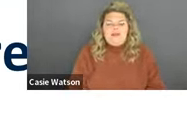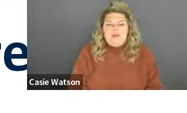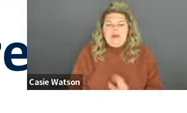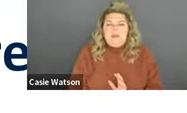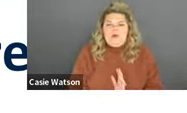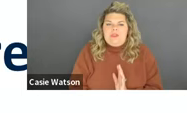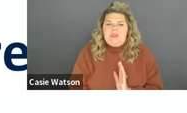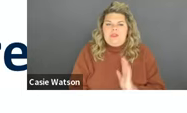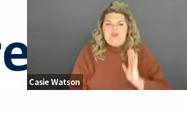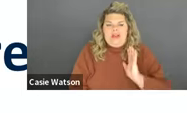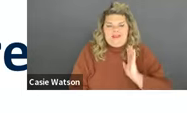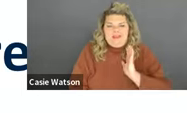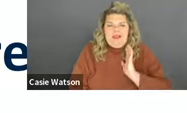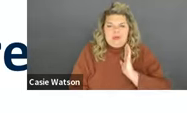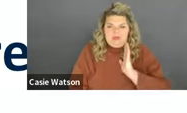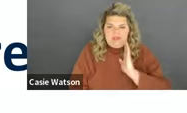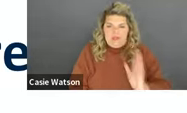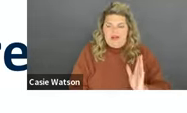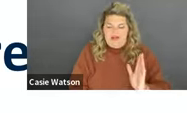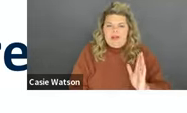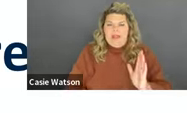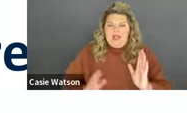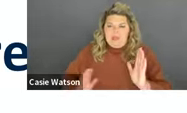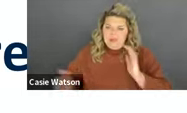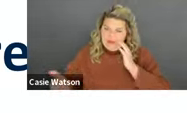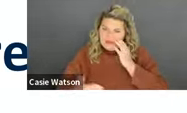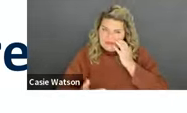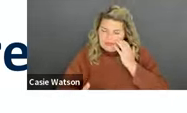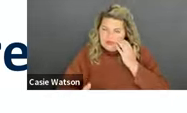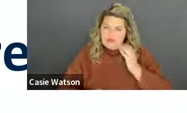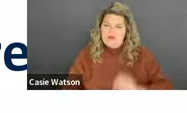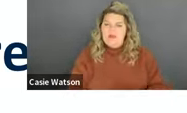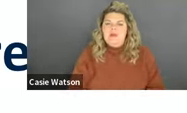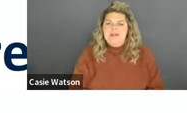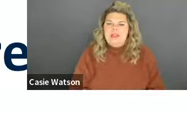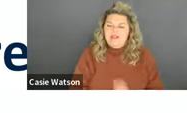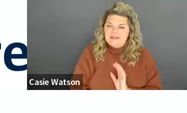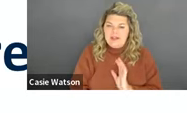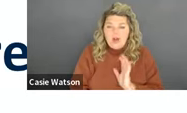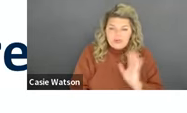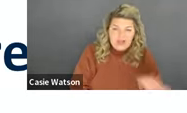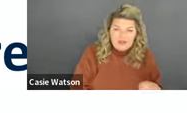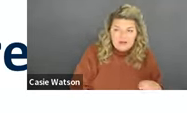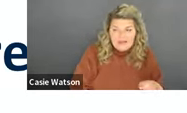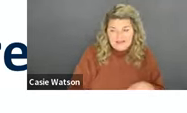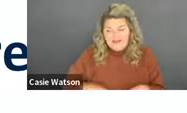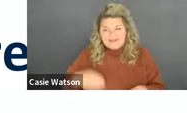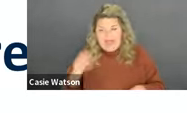It's really important to address the Deaf person directly and not through the interpreter, and saying things like, oh, tell her I said this.